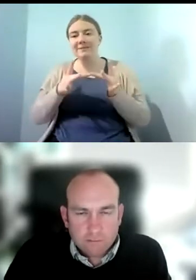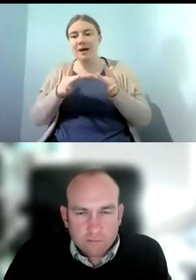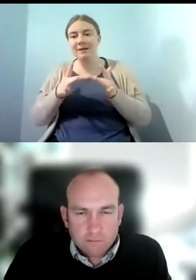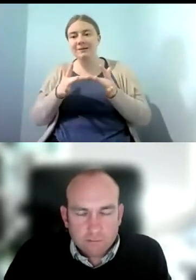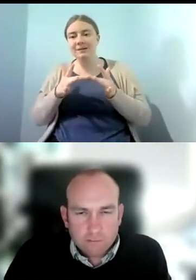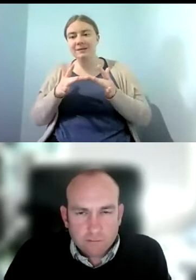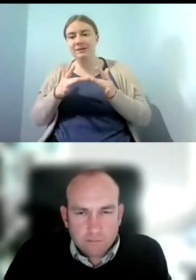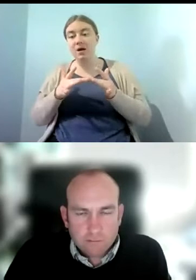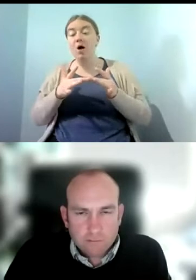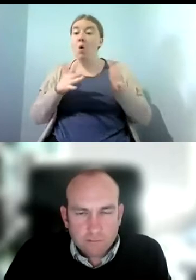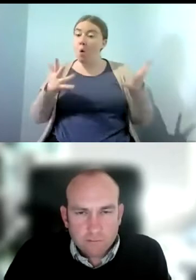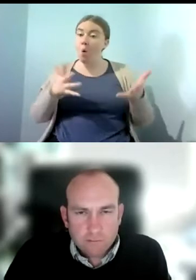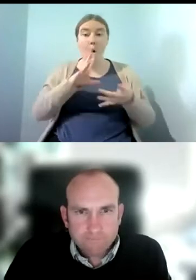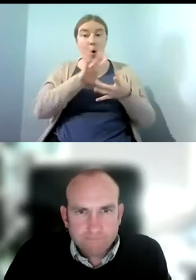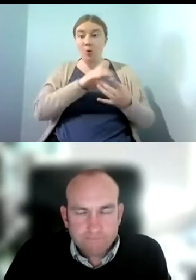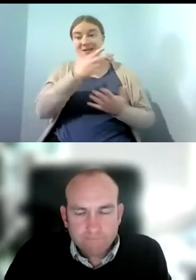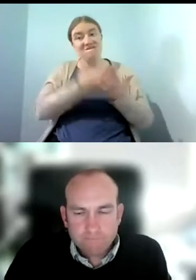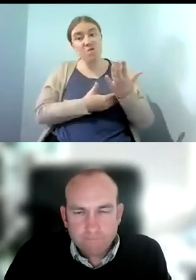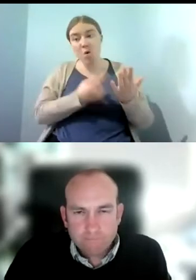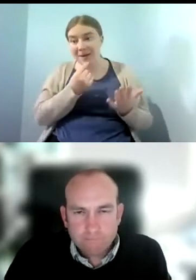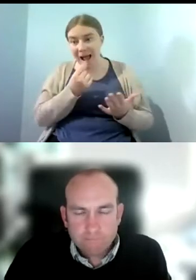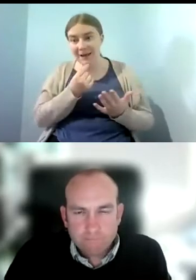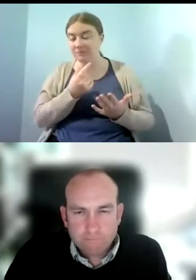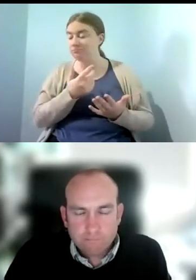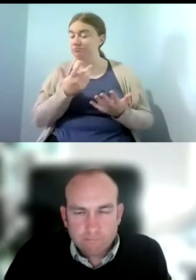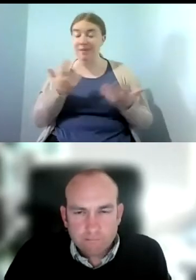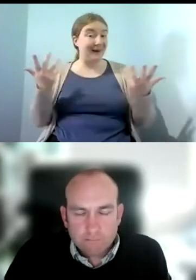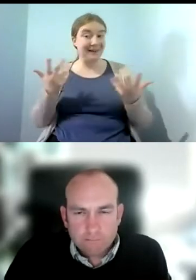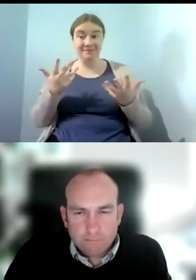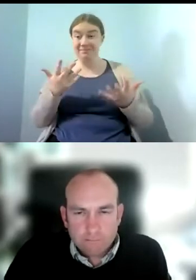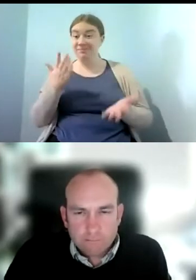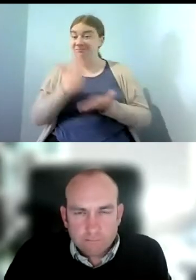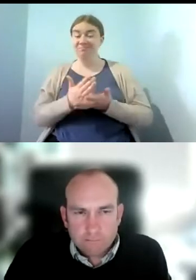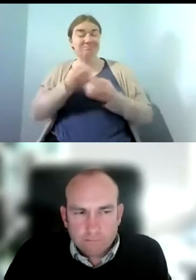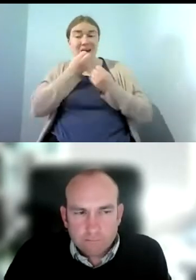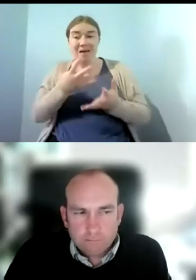or there's a contact form um and it's really been really super to have you all along this evening so